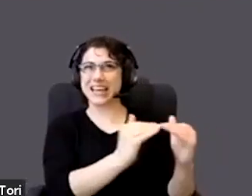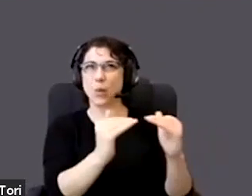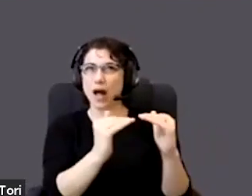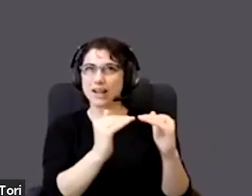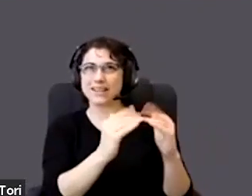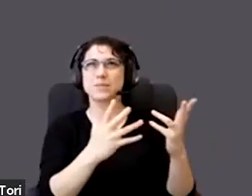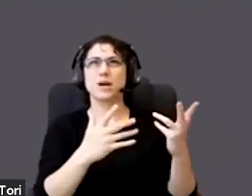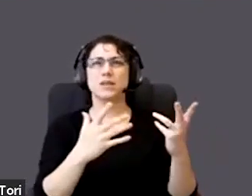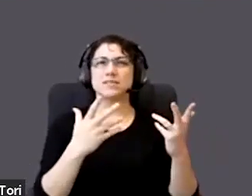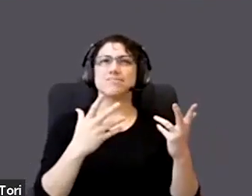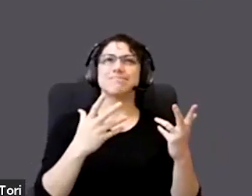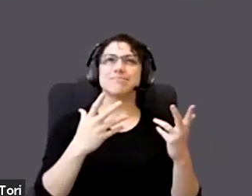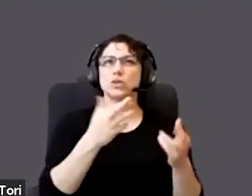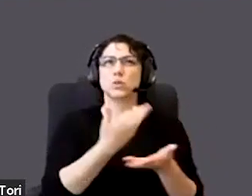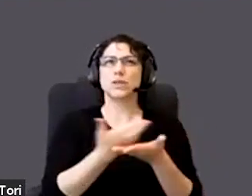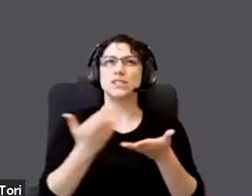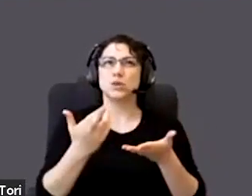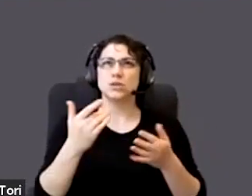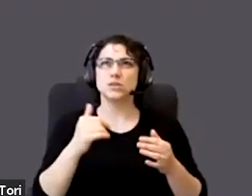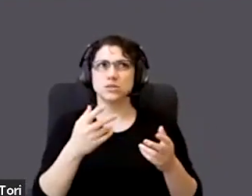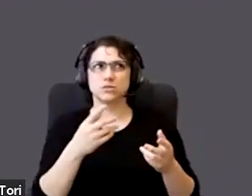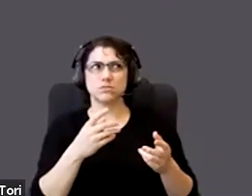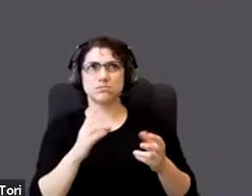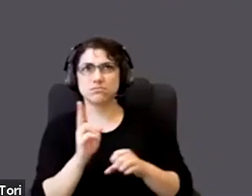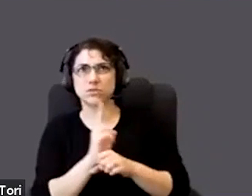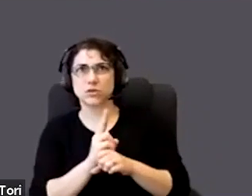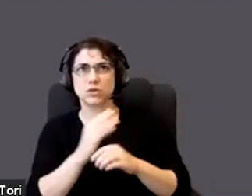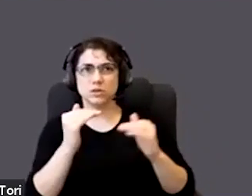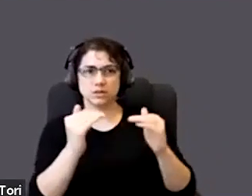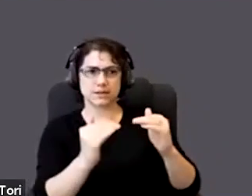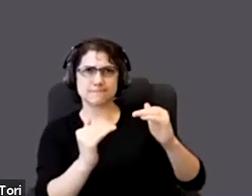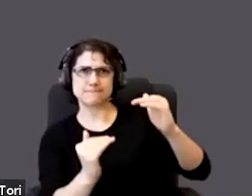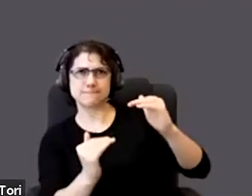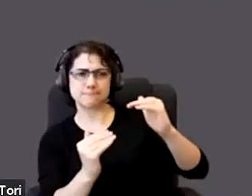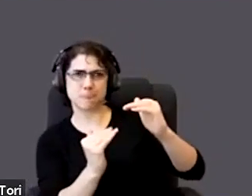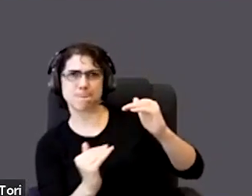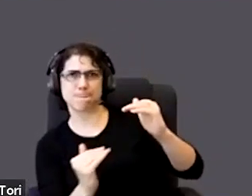Is there a strategic plan that you've identified to try to increase that vax rate?